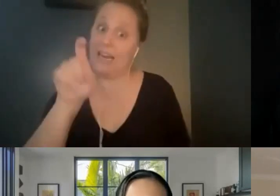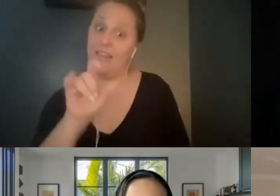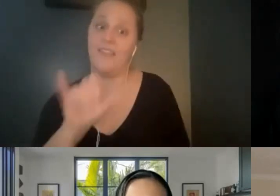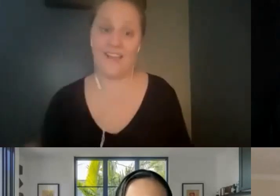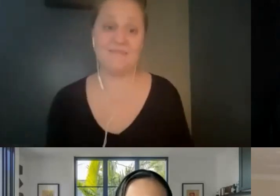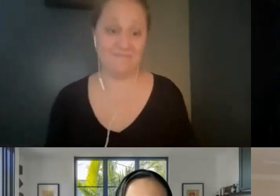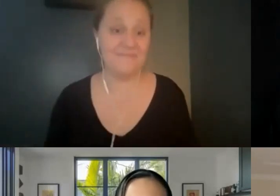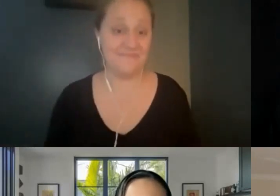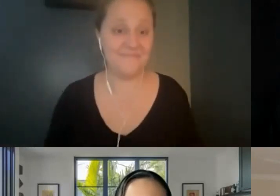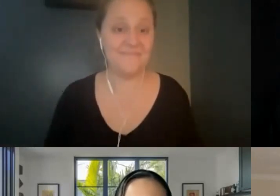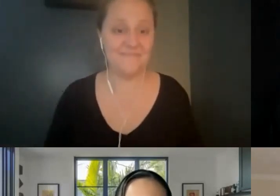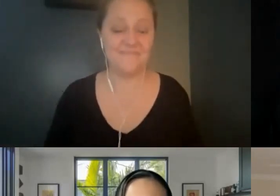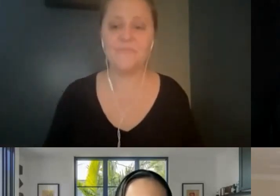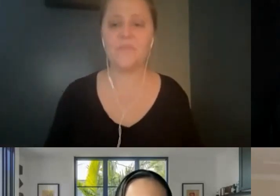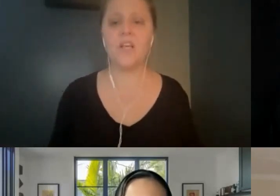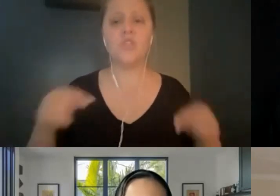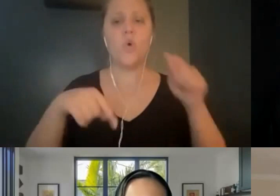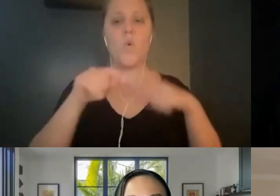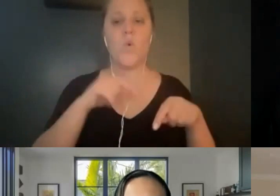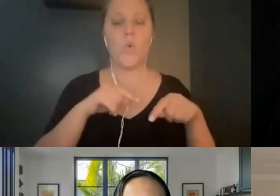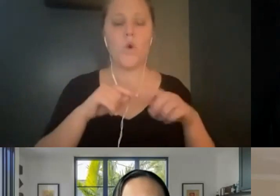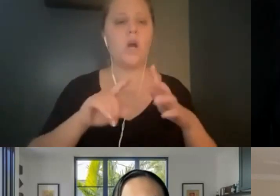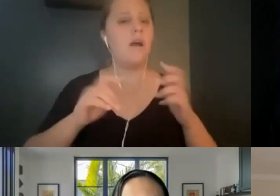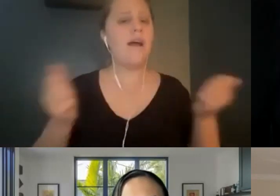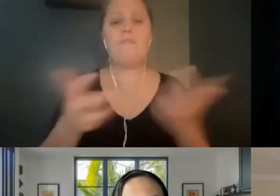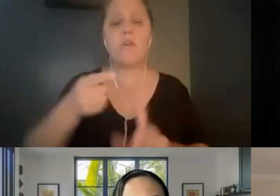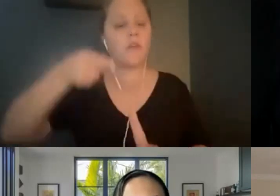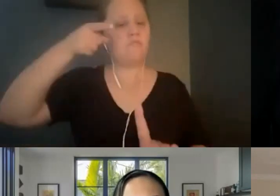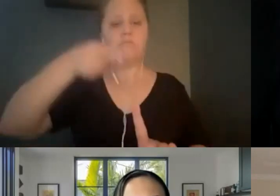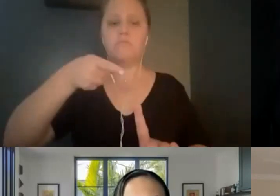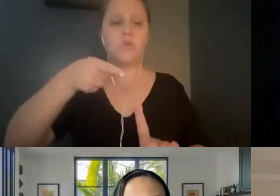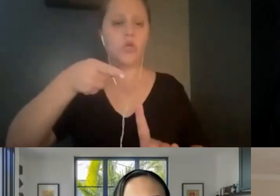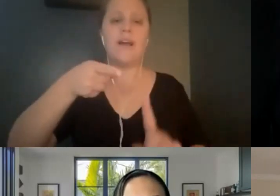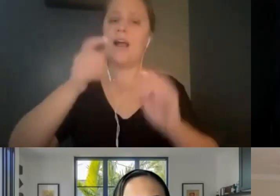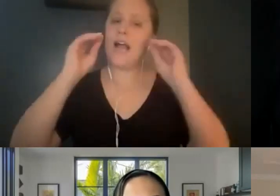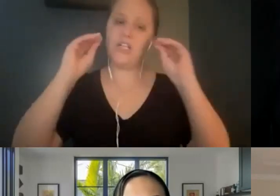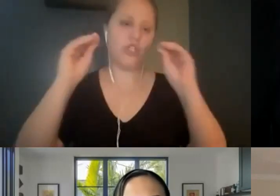I think it all begins with education. It's so important to